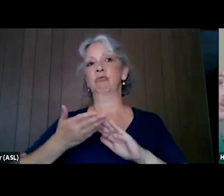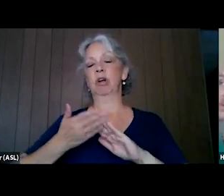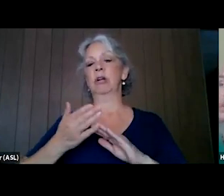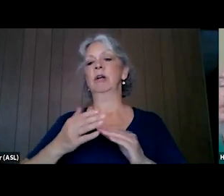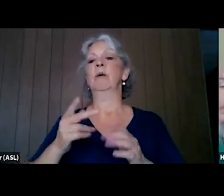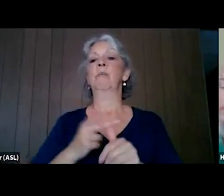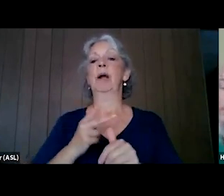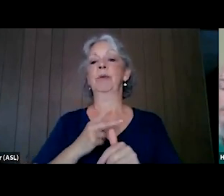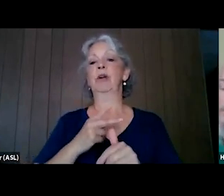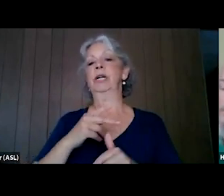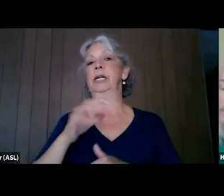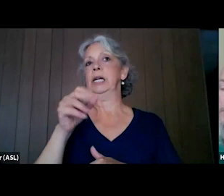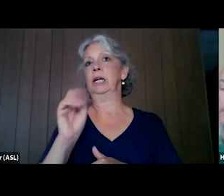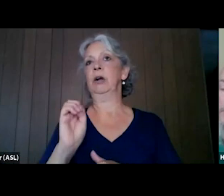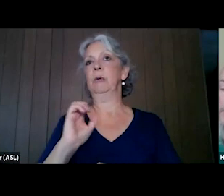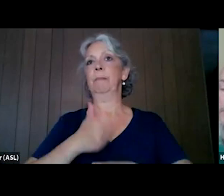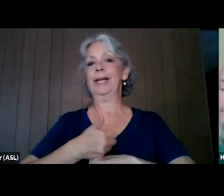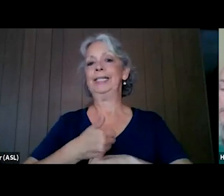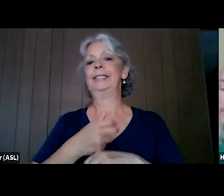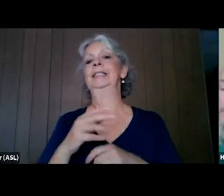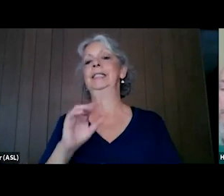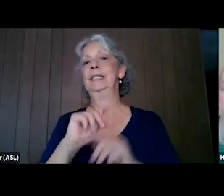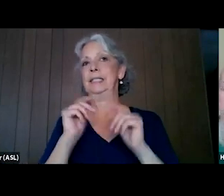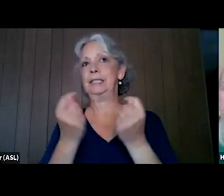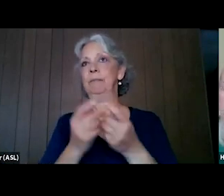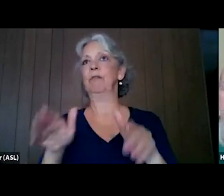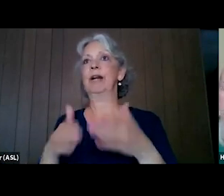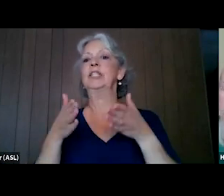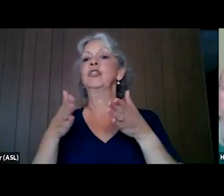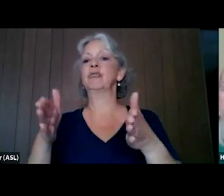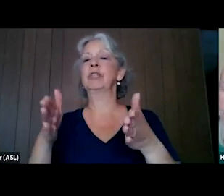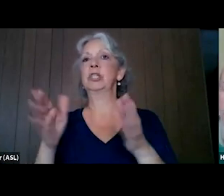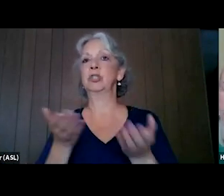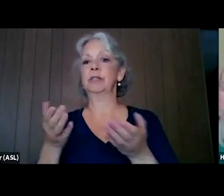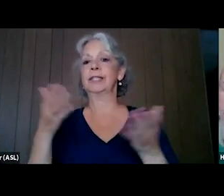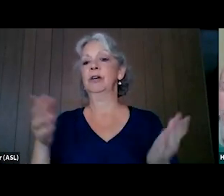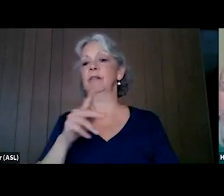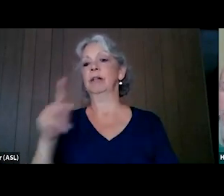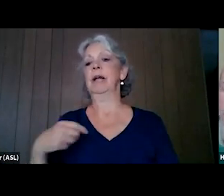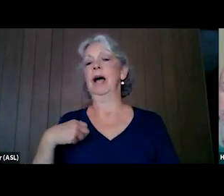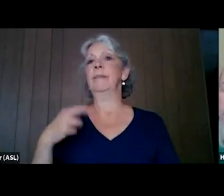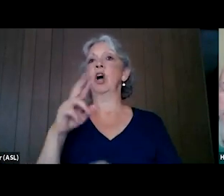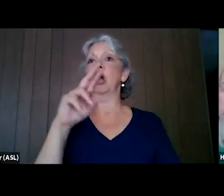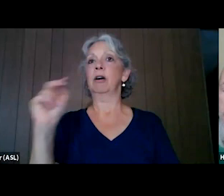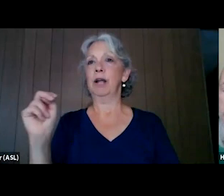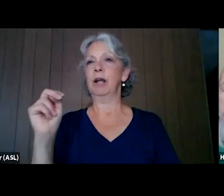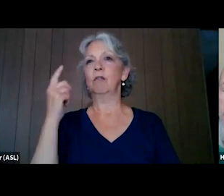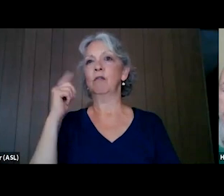It is the first primary care-based team that's providing street-based services in Philadelphia. And I have been a registered nurse for upwards of five years